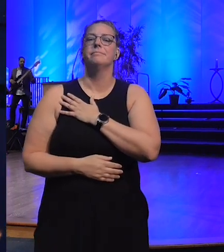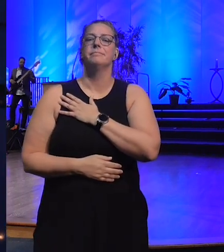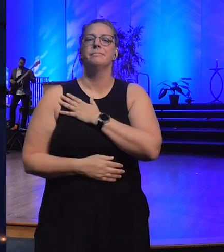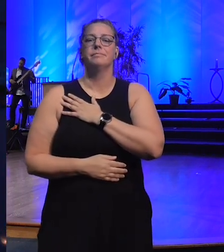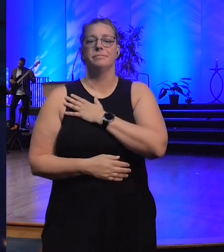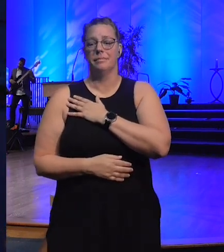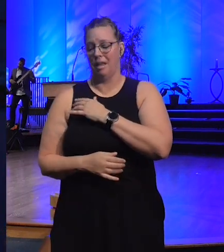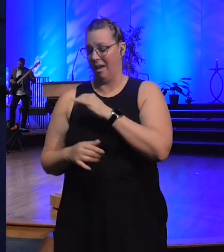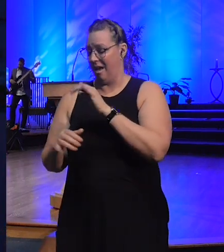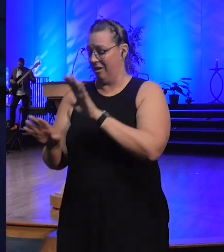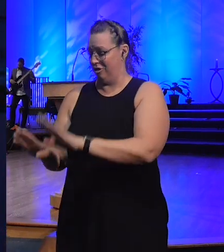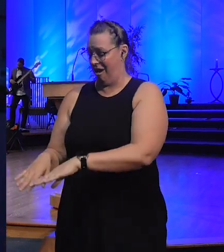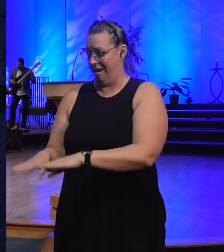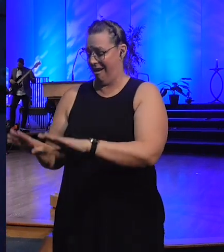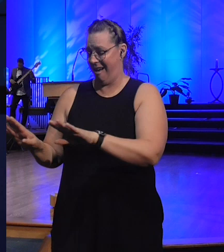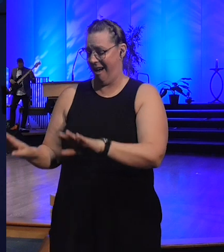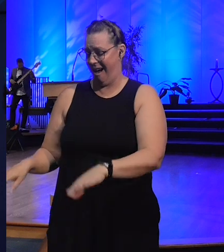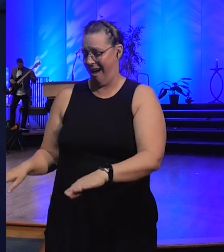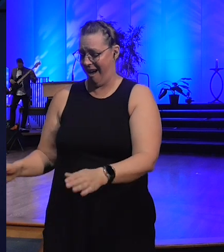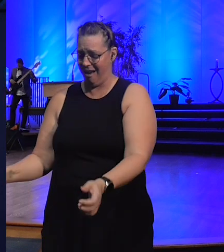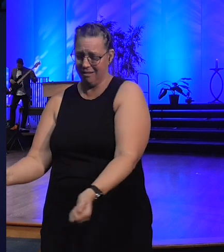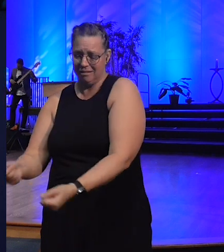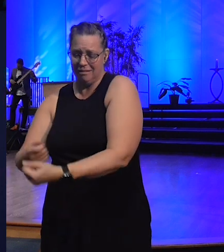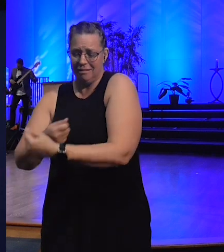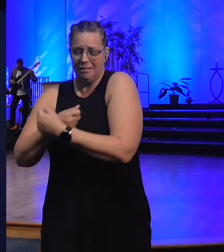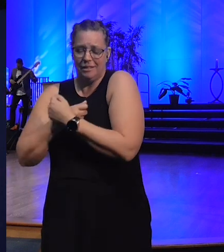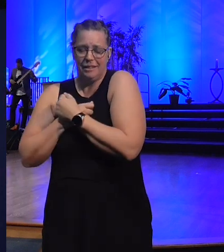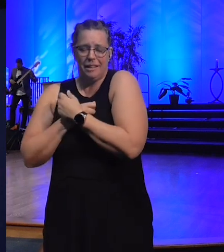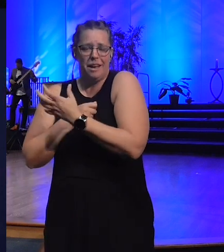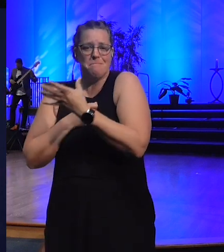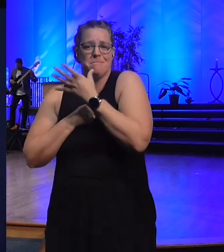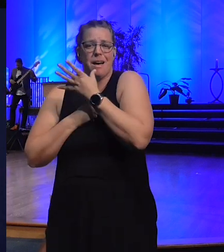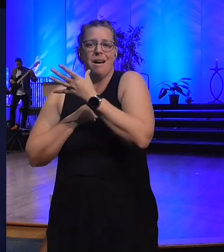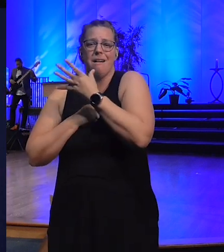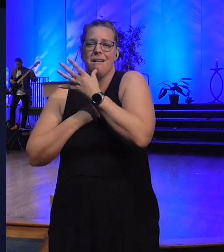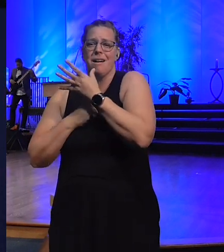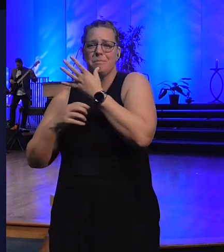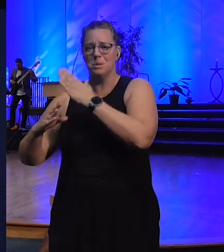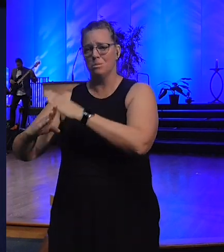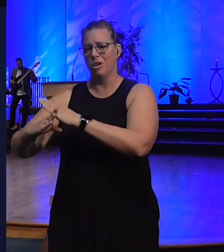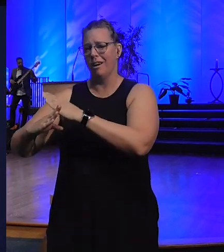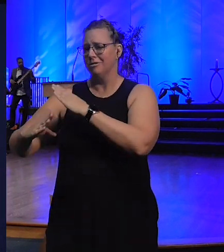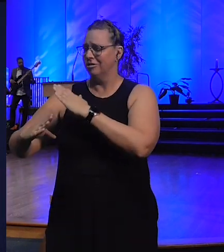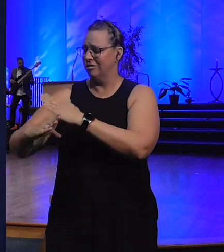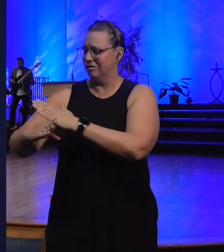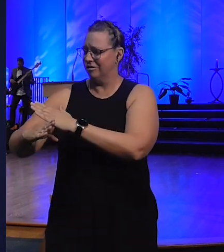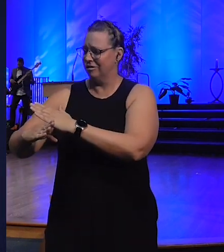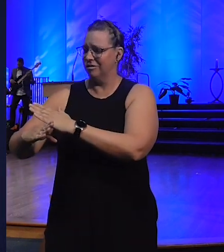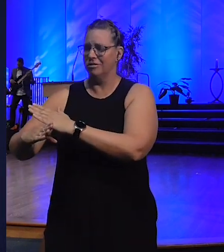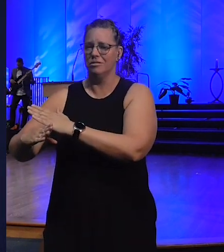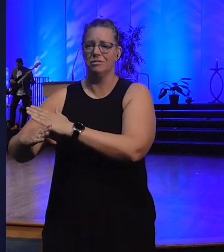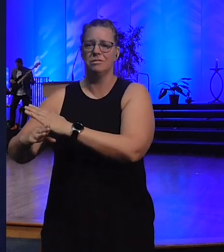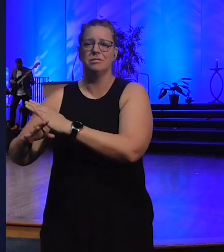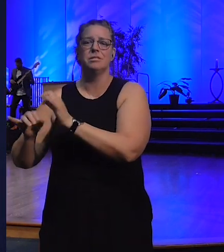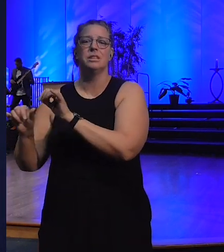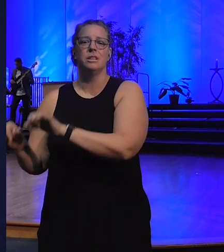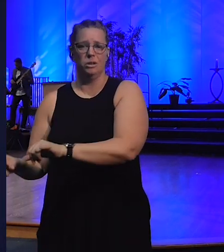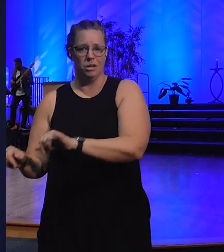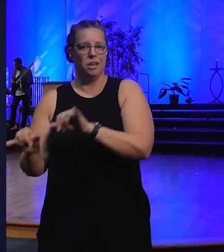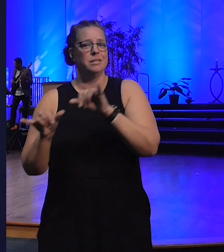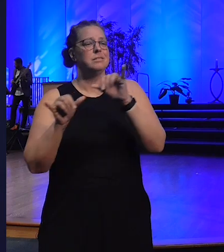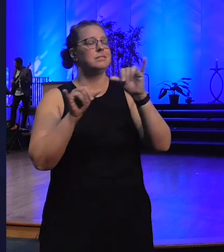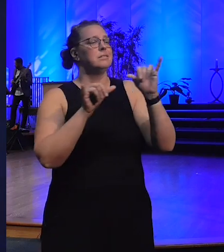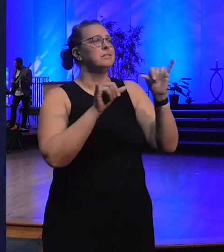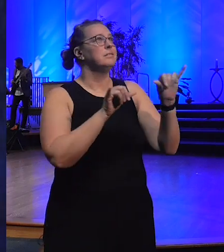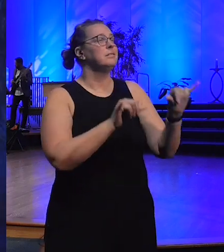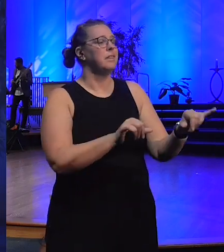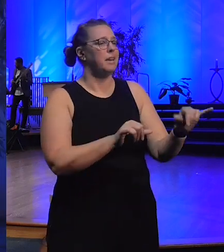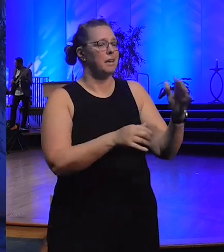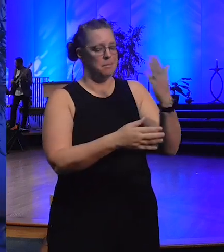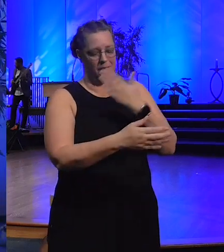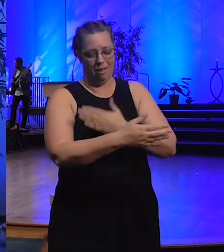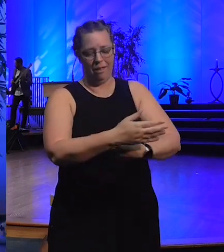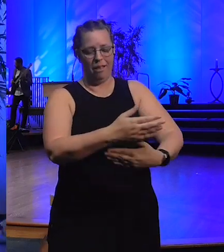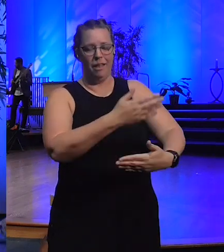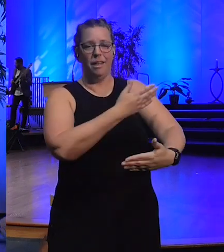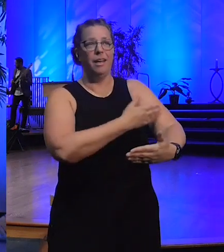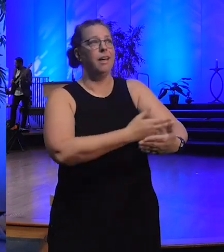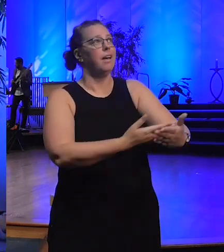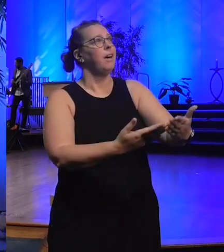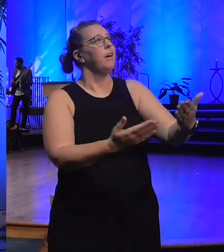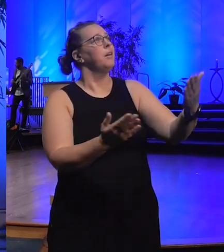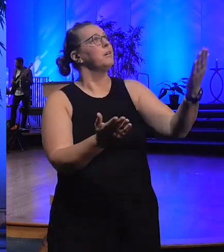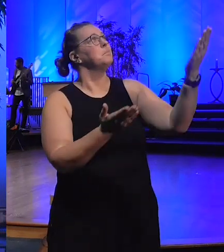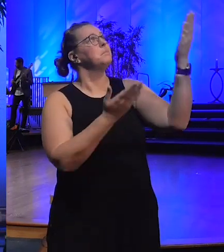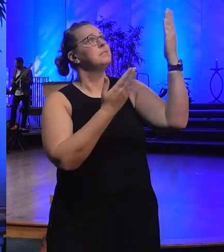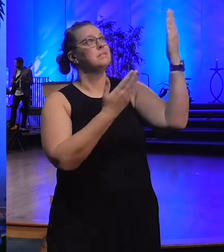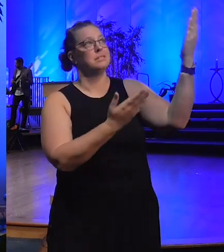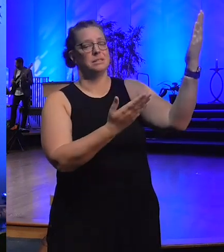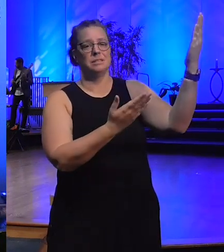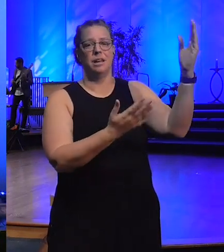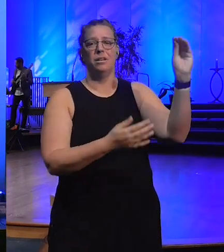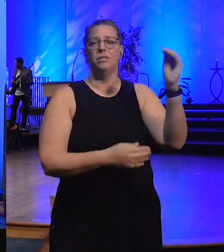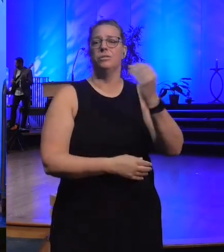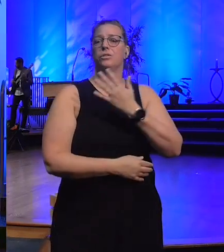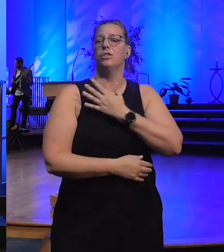like a child receives protection in a Mother's warm embrace you are held in the hands of GRA